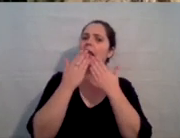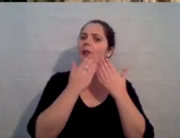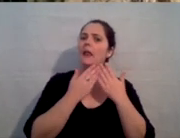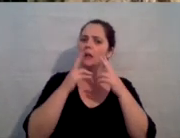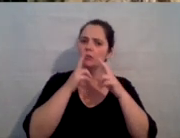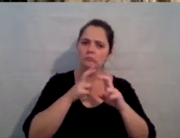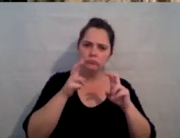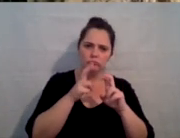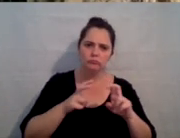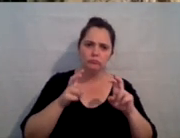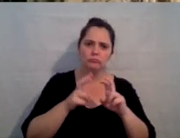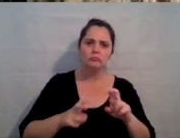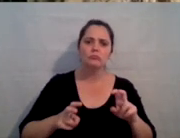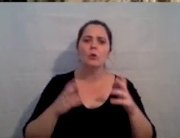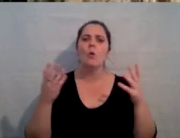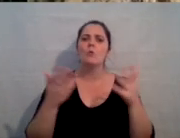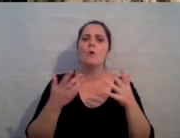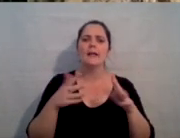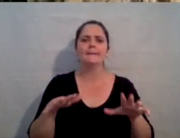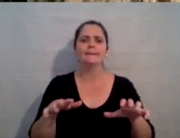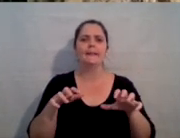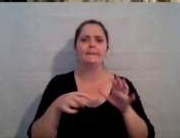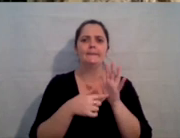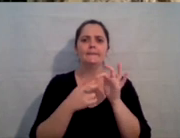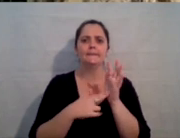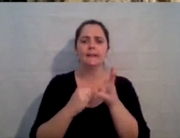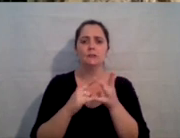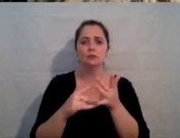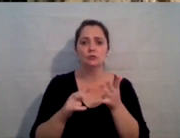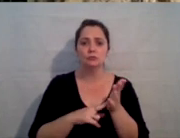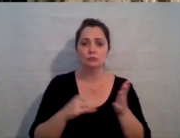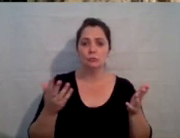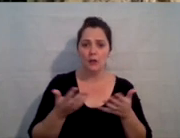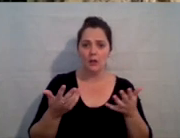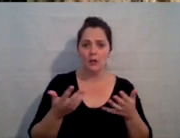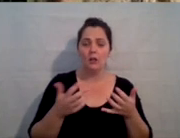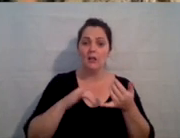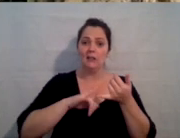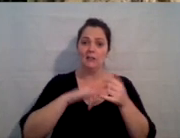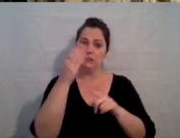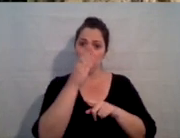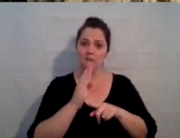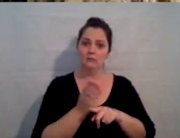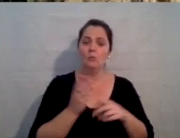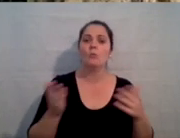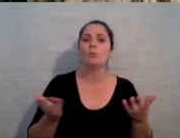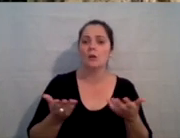that S-curve sort of belongs there in the drawing, okay everybody start there.